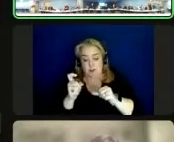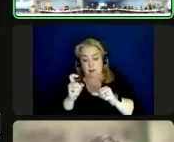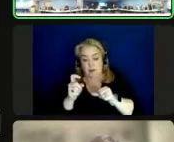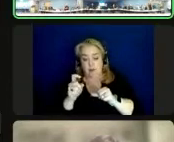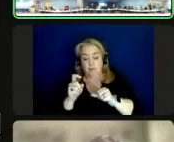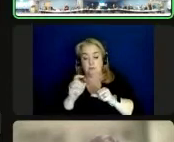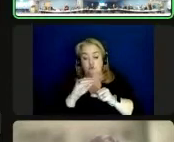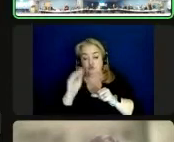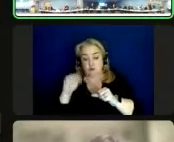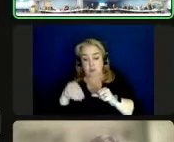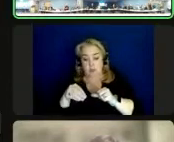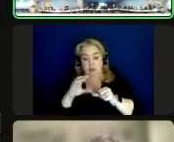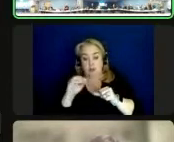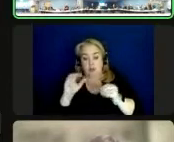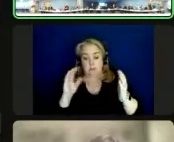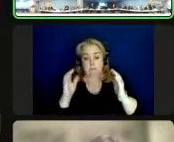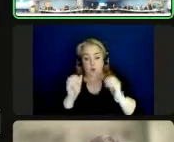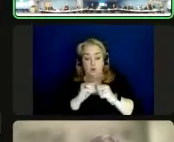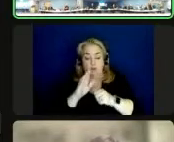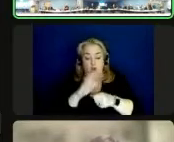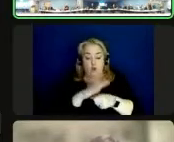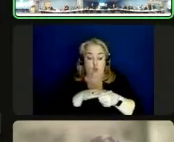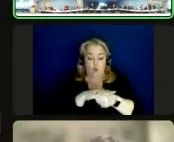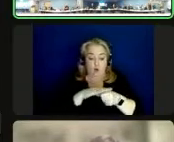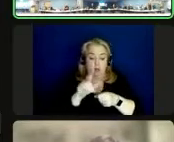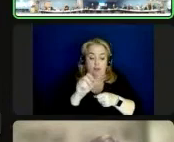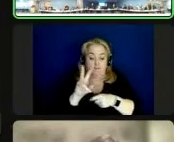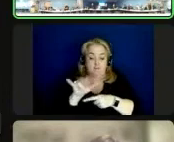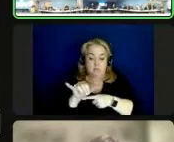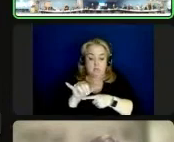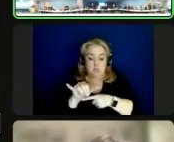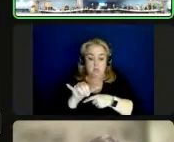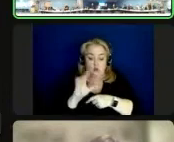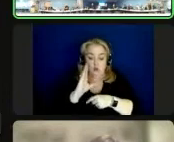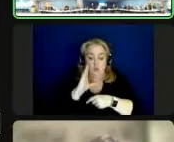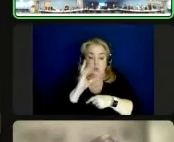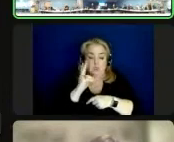THE ONE THING I'LL NOTE IS